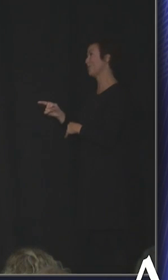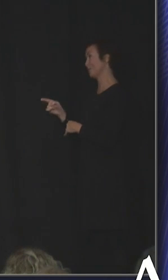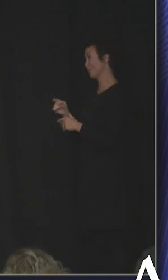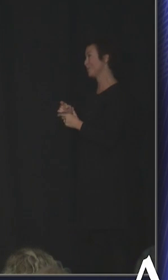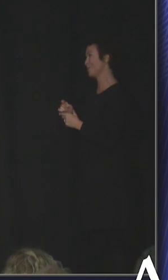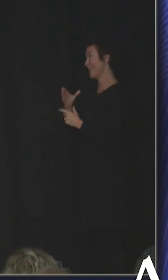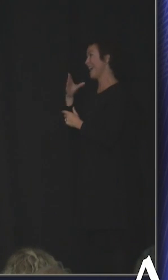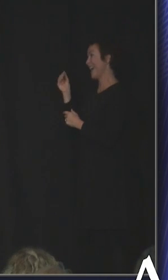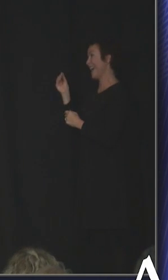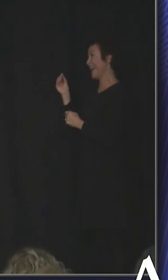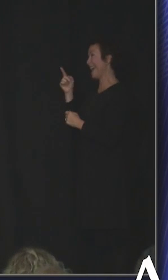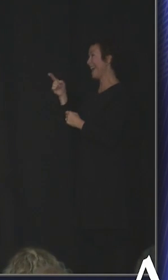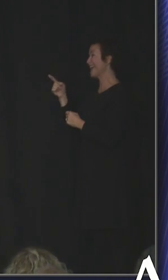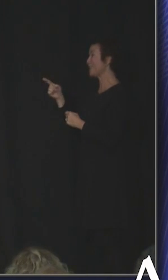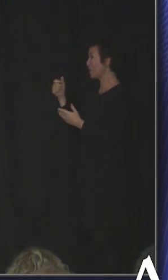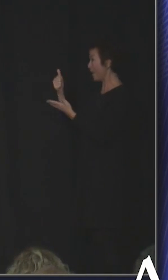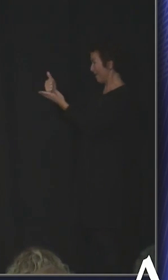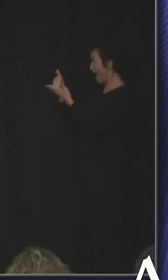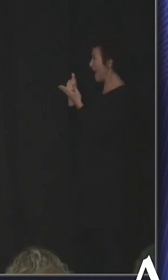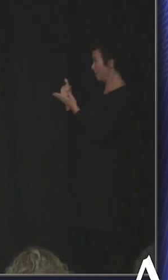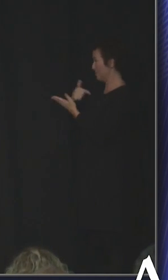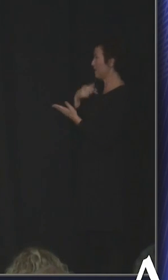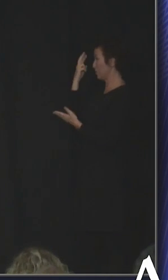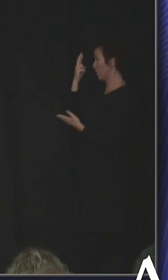[voice shaking] And you have helped me to realize that